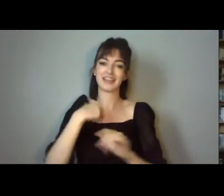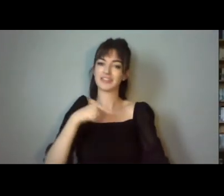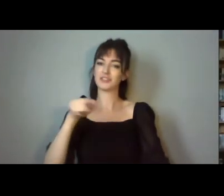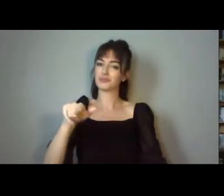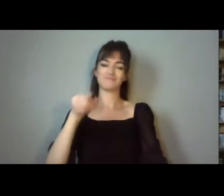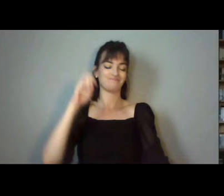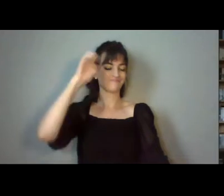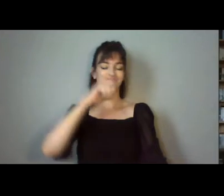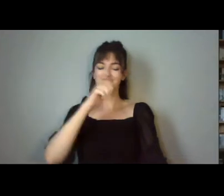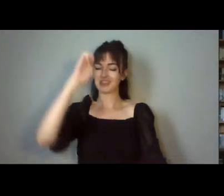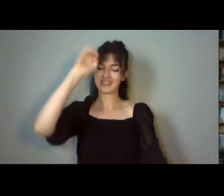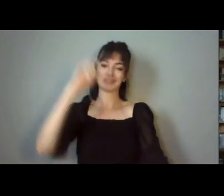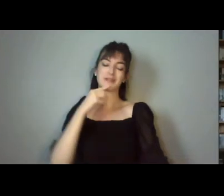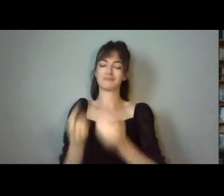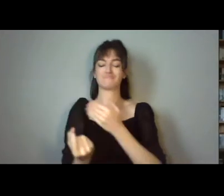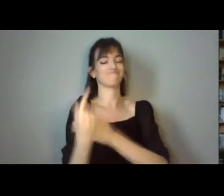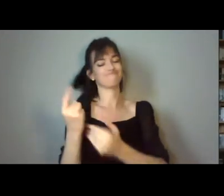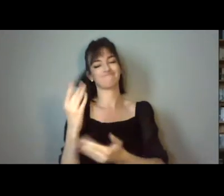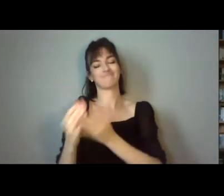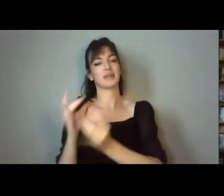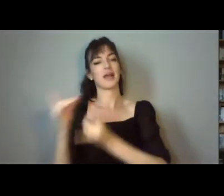Rosemary has been unable to join us at the very last minute.